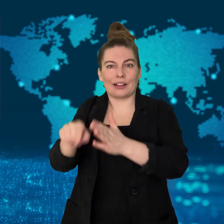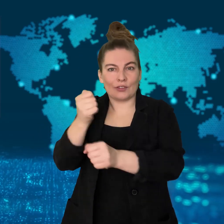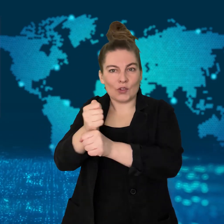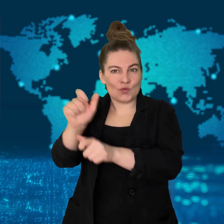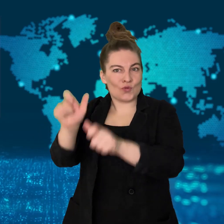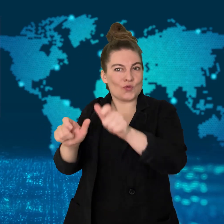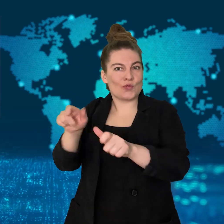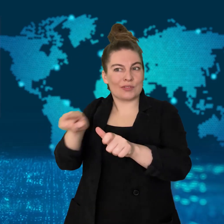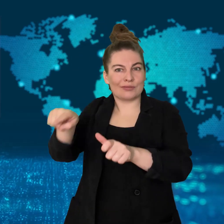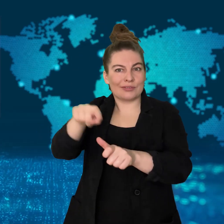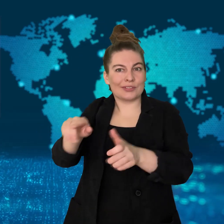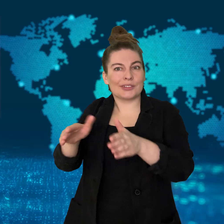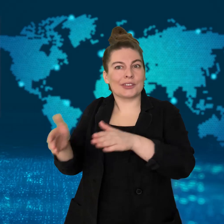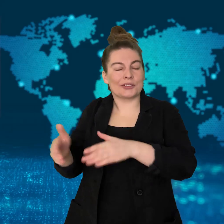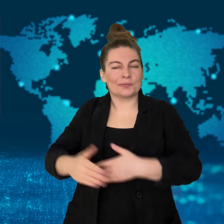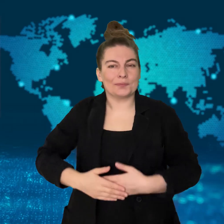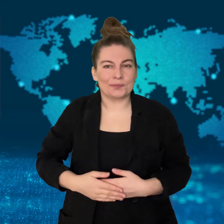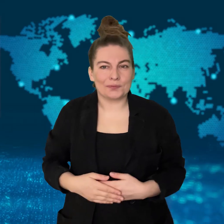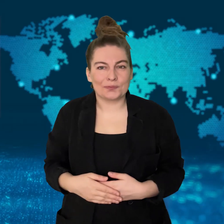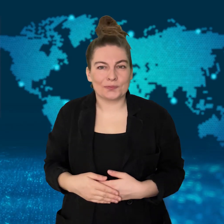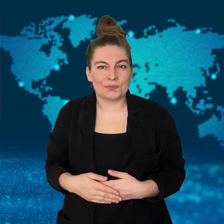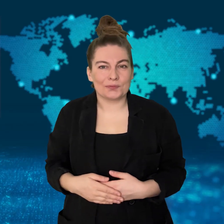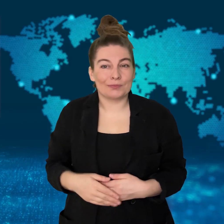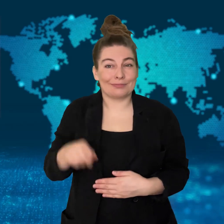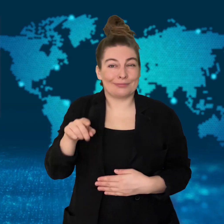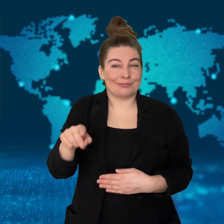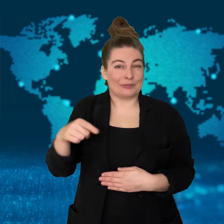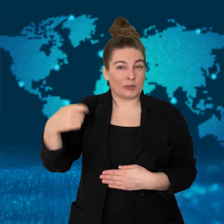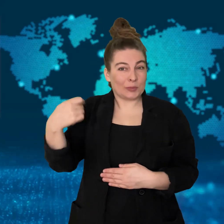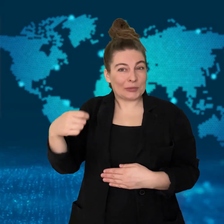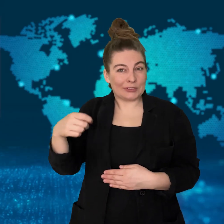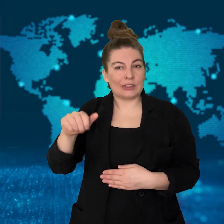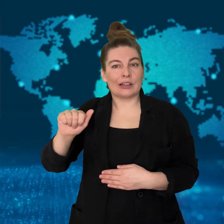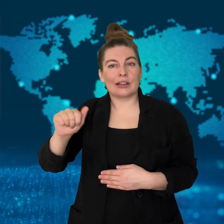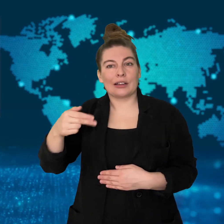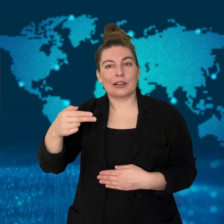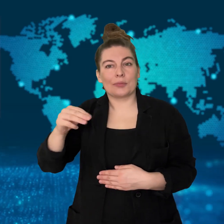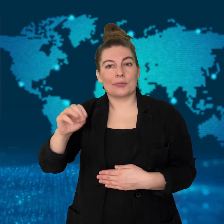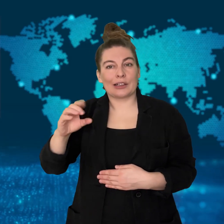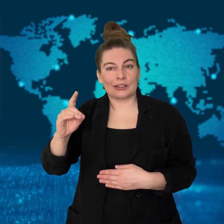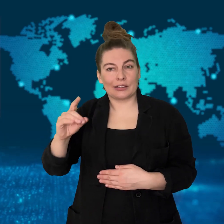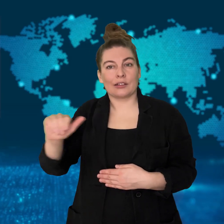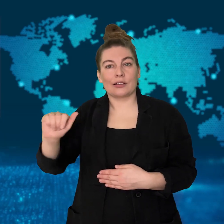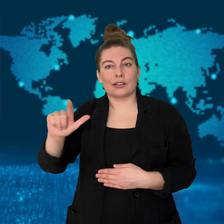lay down their weapons and surrender.